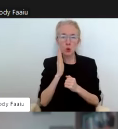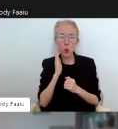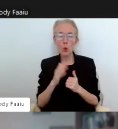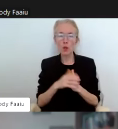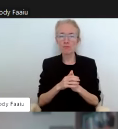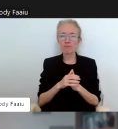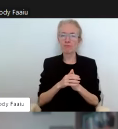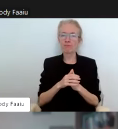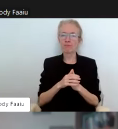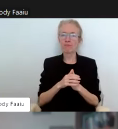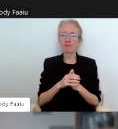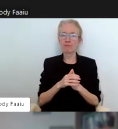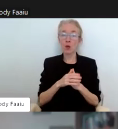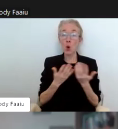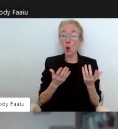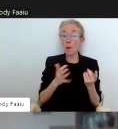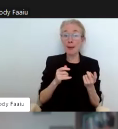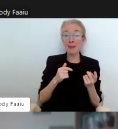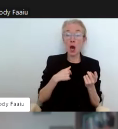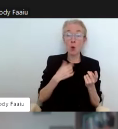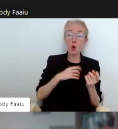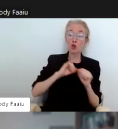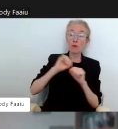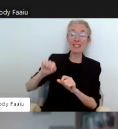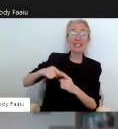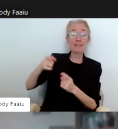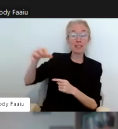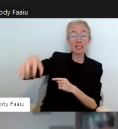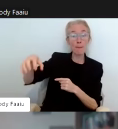and go to another part of the city by public transport. Small details